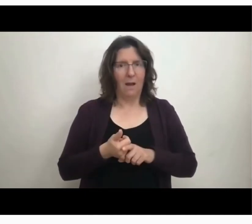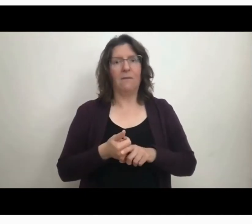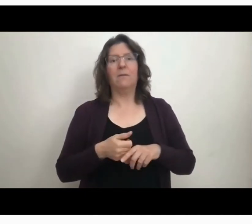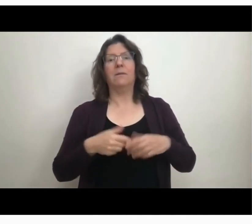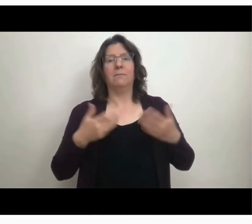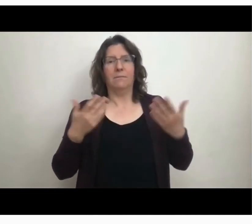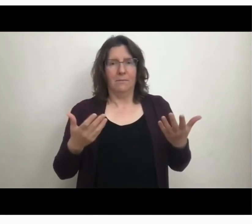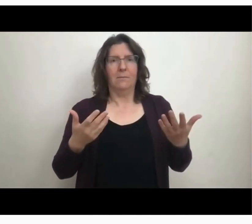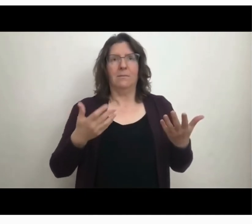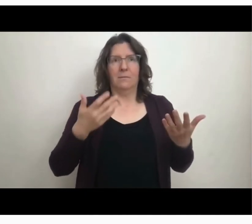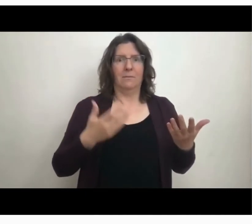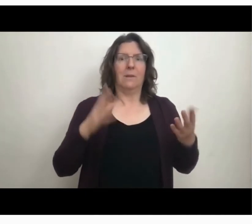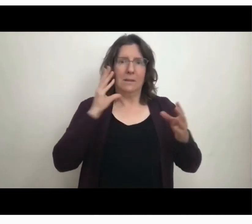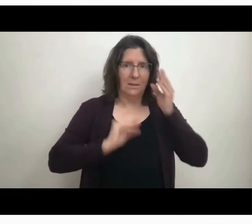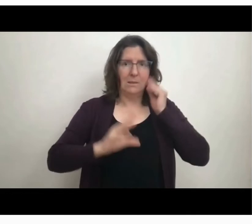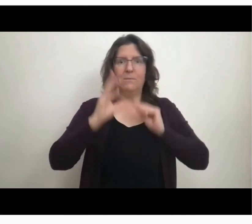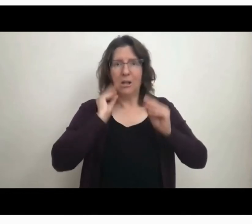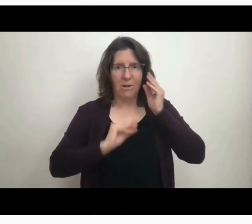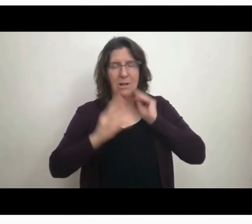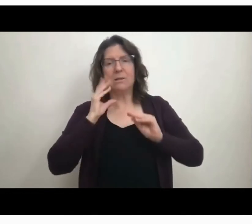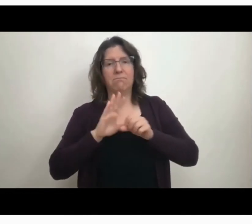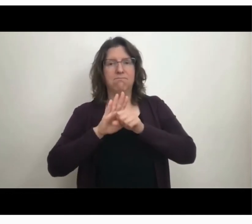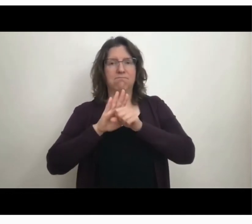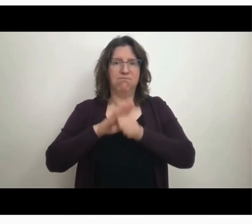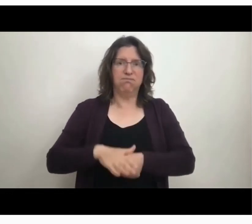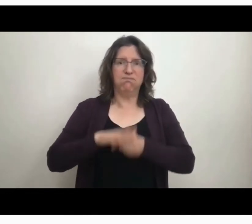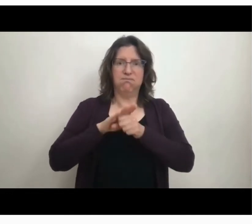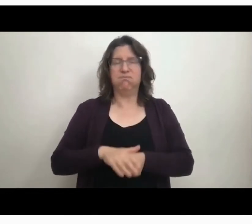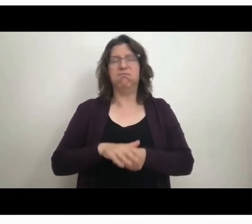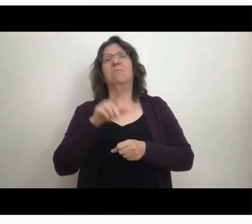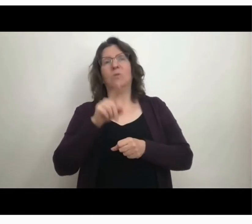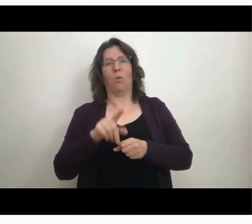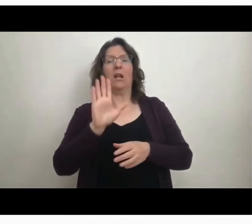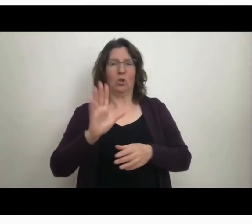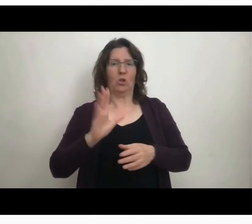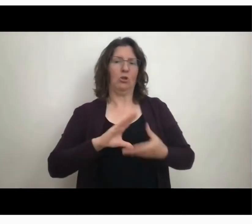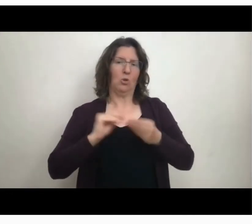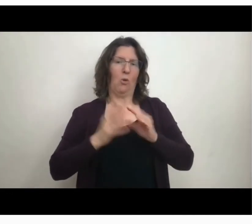Blood tells a heart-wrenching story of the oppression she experienced.